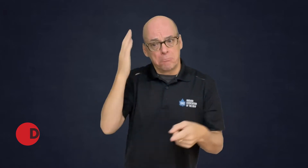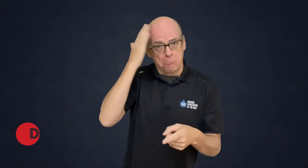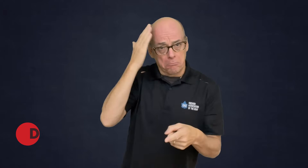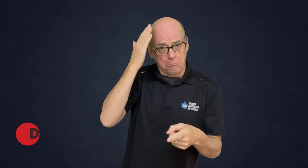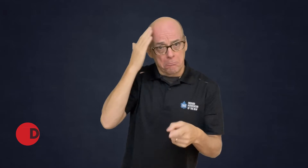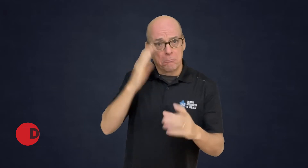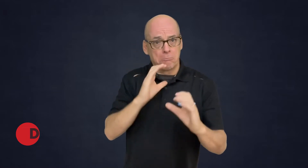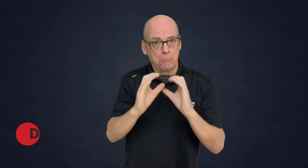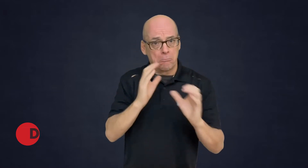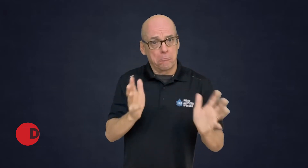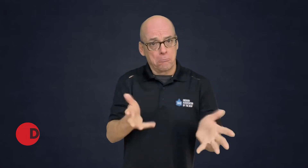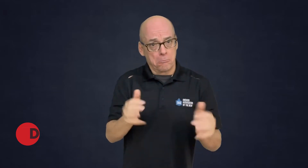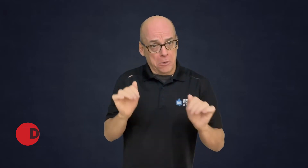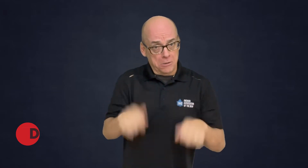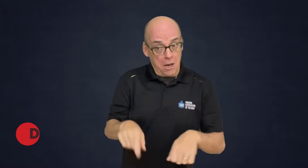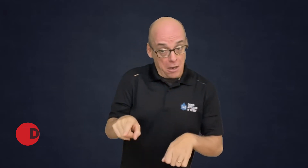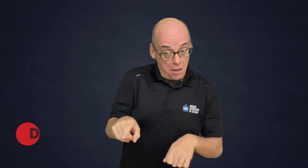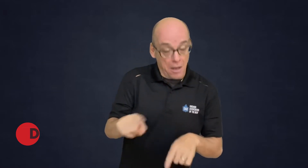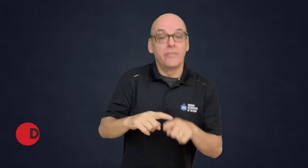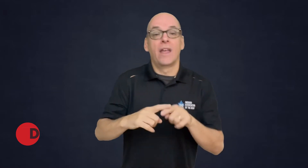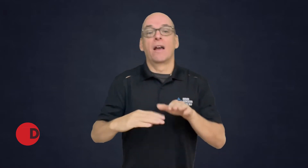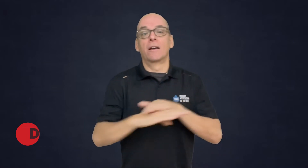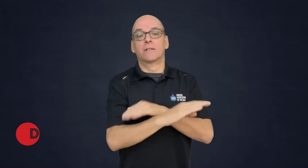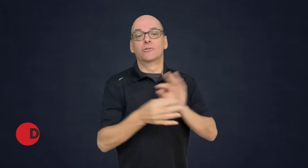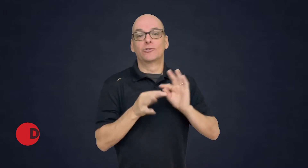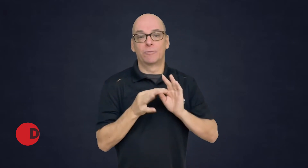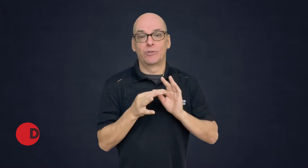and ability to sign who are ideal to become interpreters.